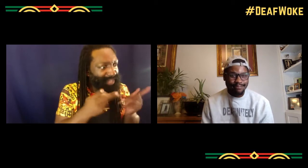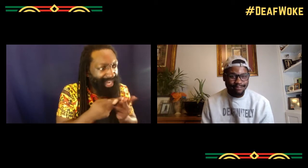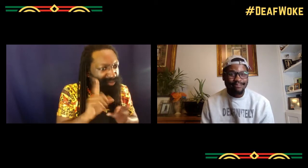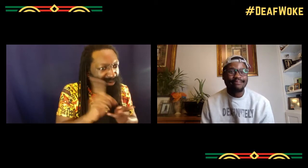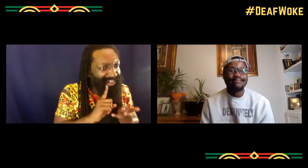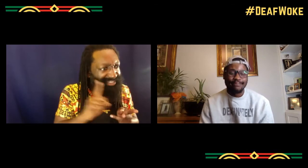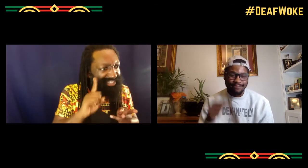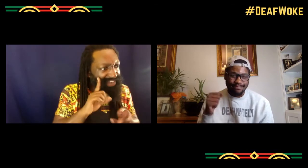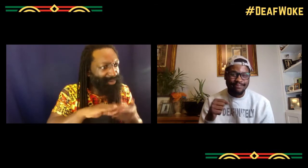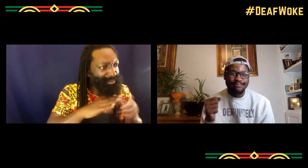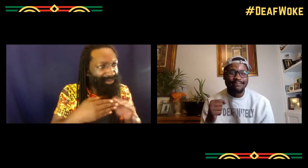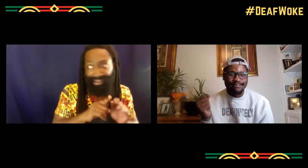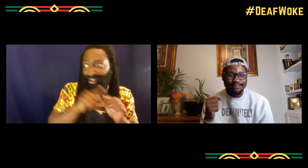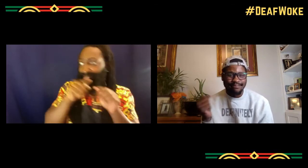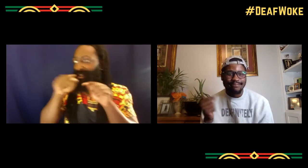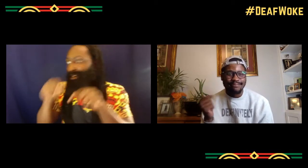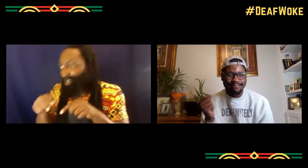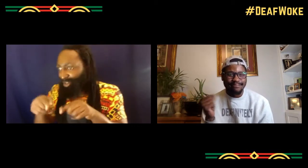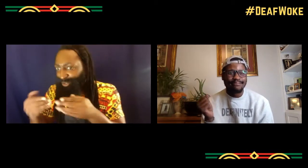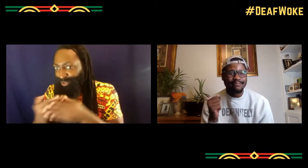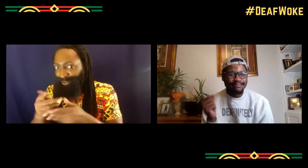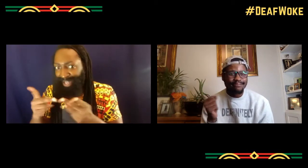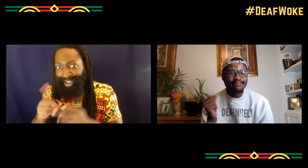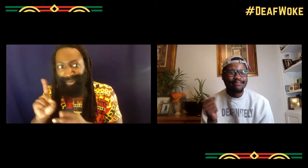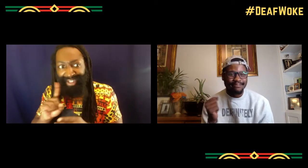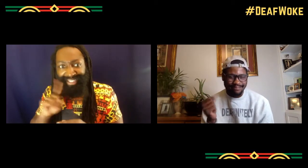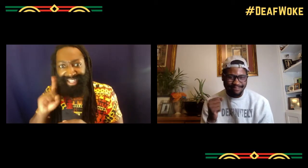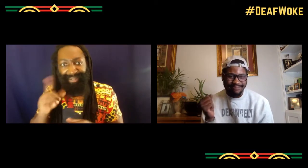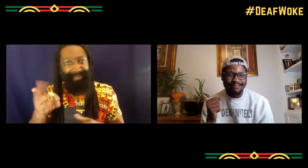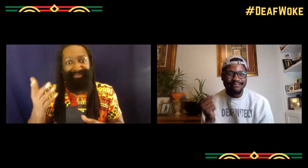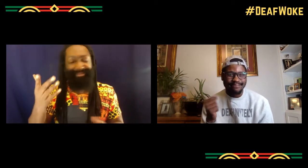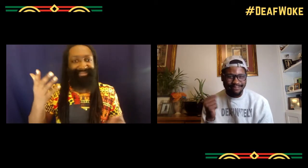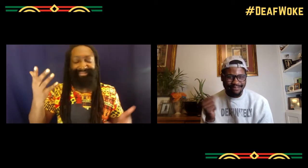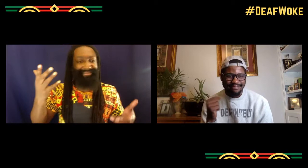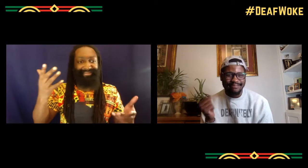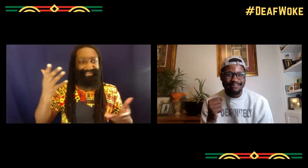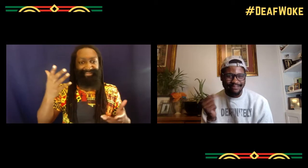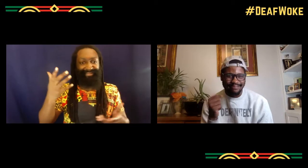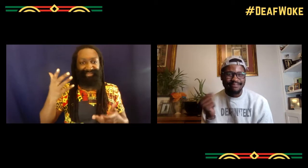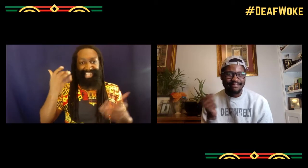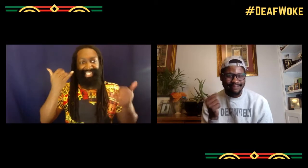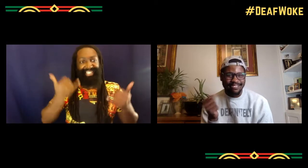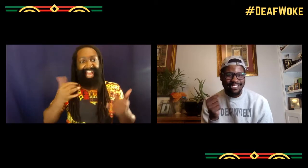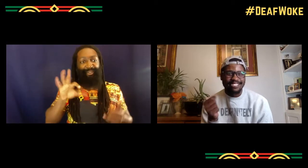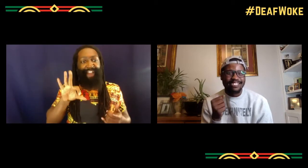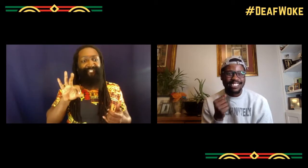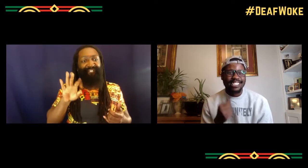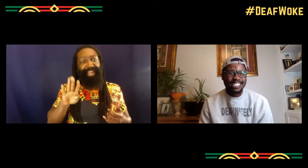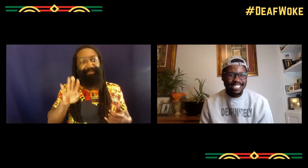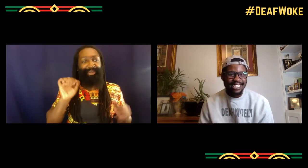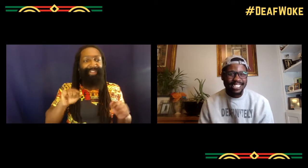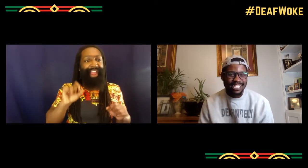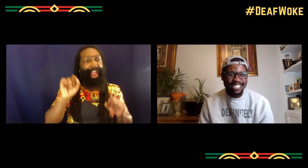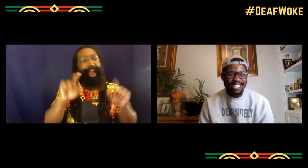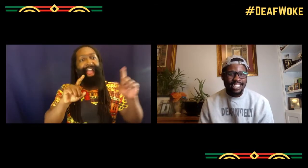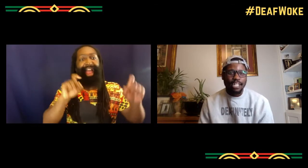You have to go through all different places to work out prime deaf community in different places. So, I can't imagine what that's like.